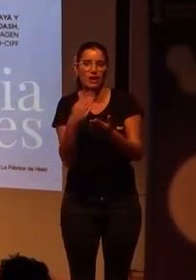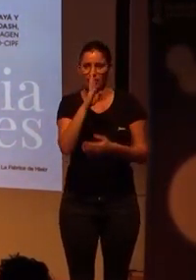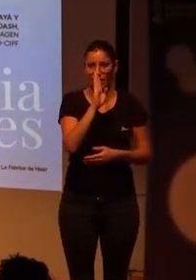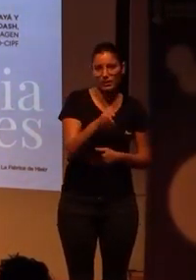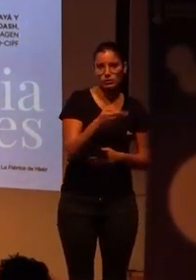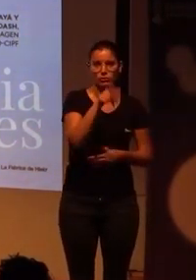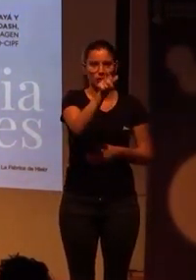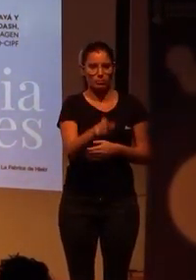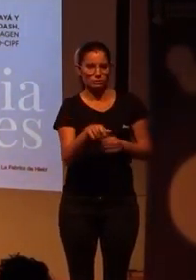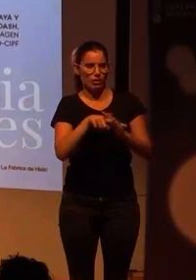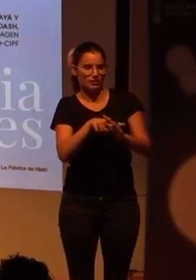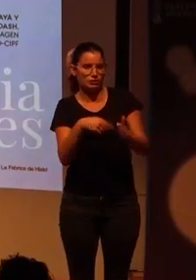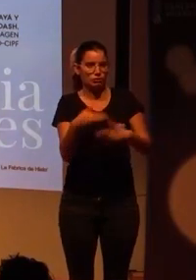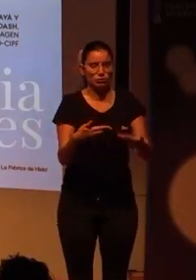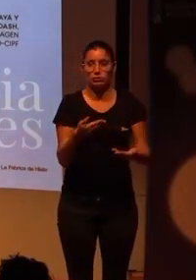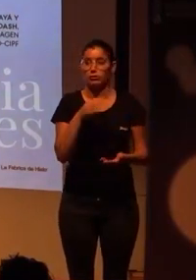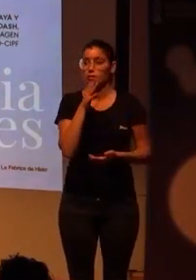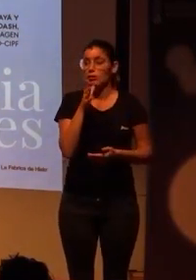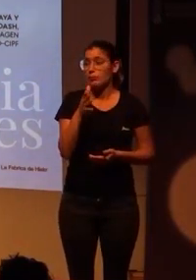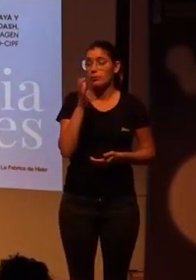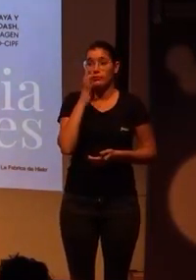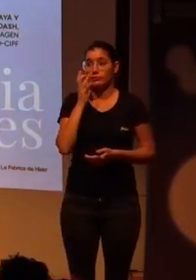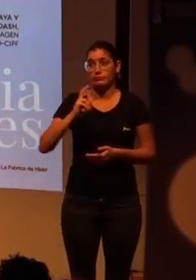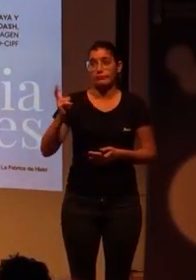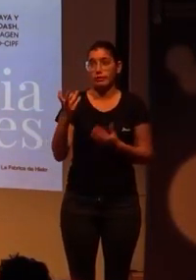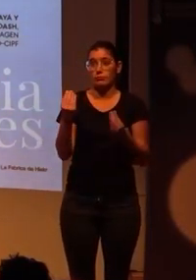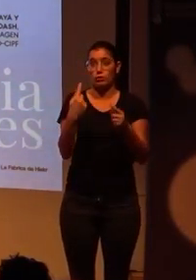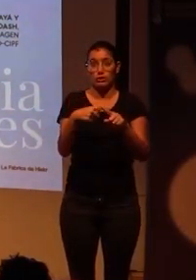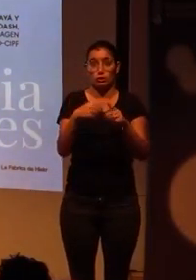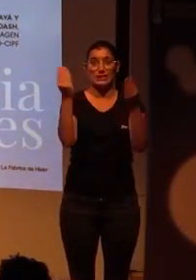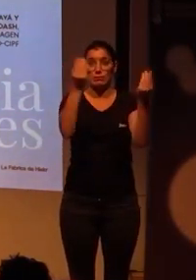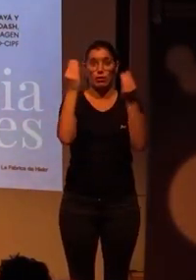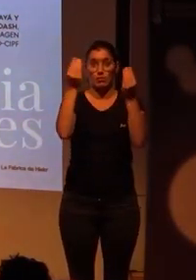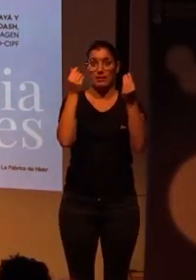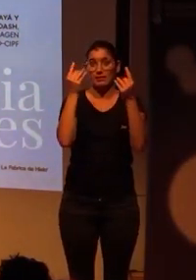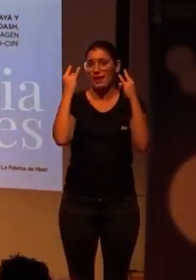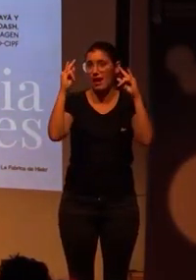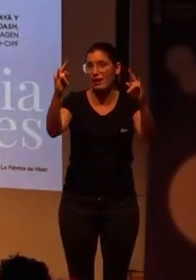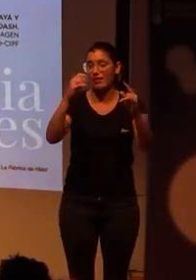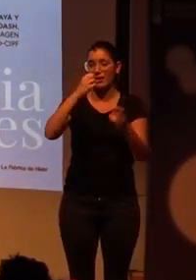about urban gardens because there are a lot of things about the environment, parks and gardens, there are a lot of stories,